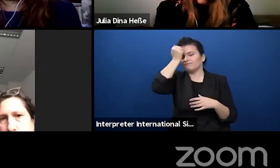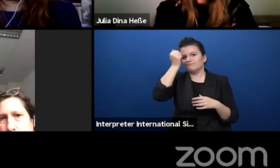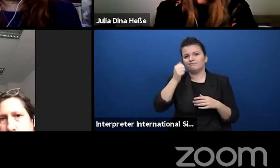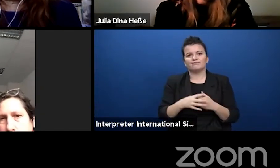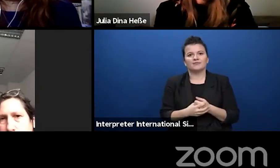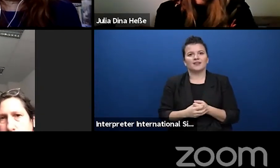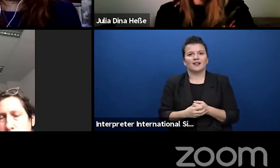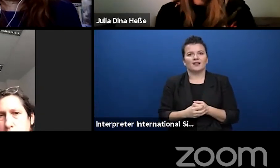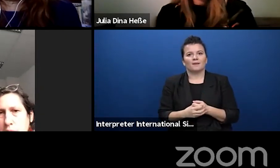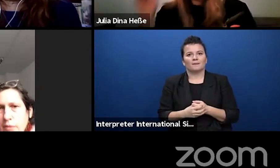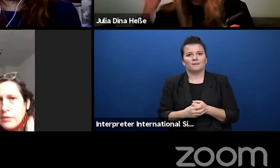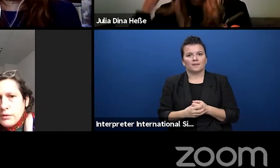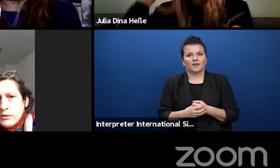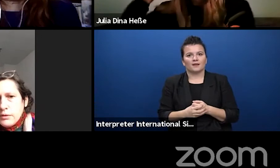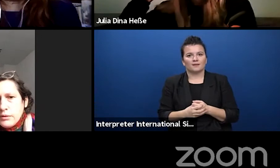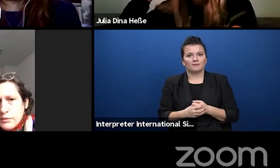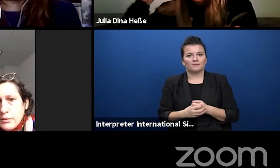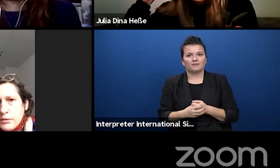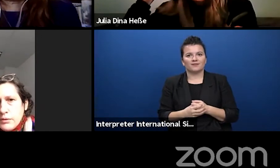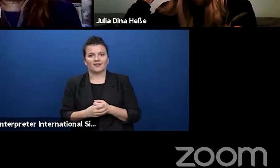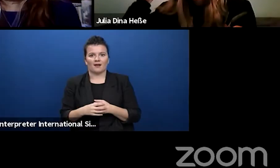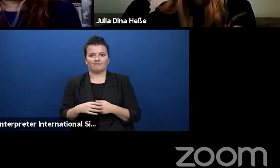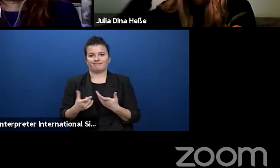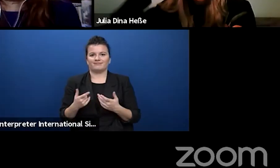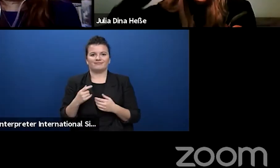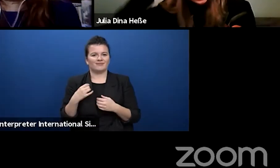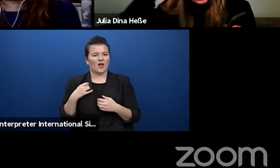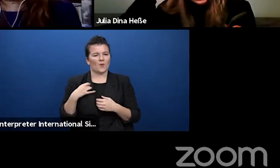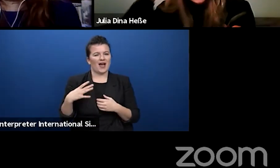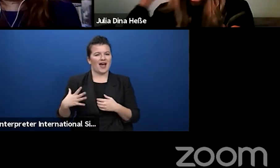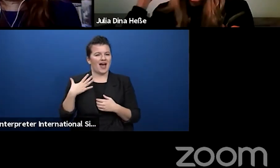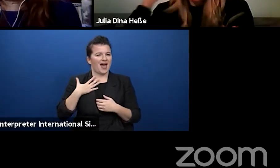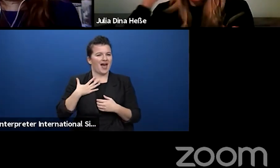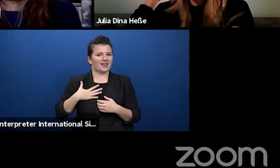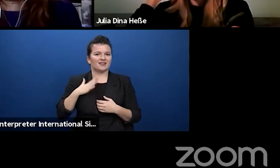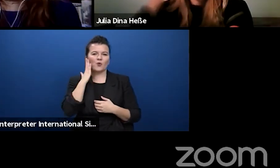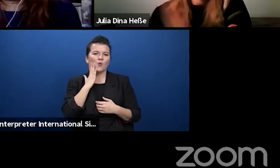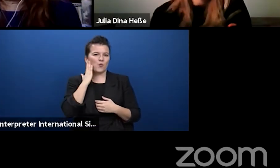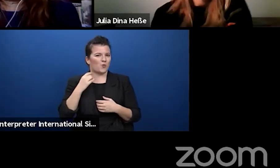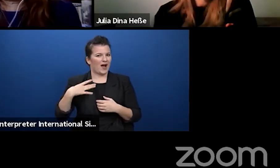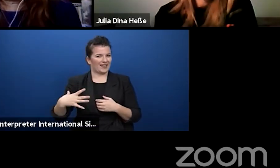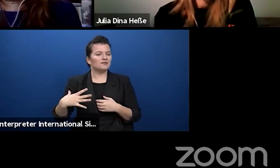destroy the white dominancy in the theatre is the question of bringing up the privilege